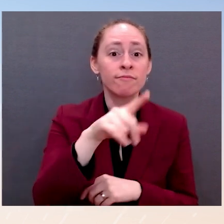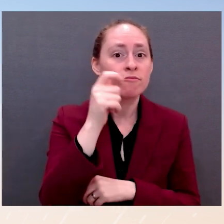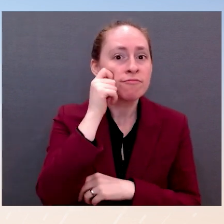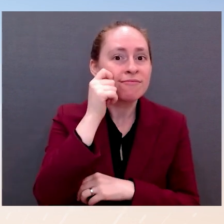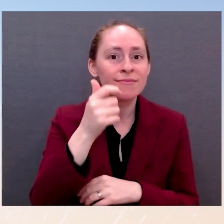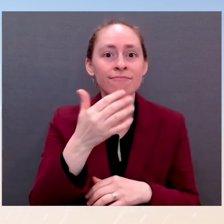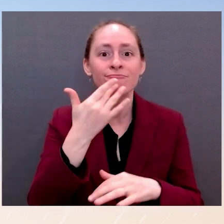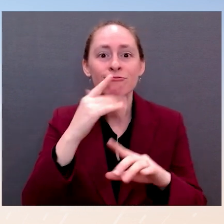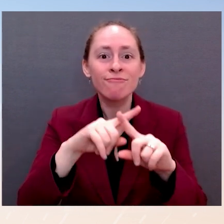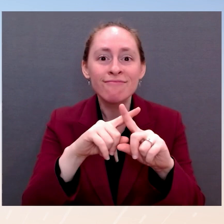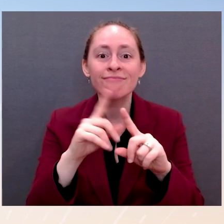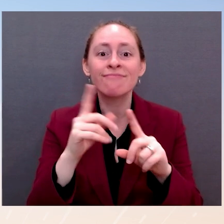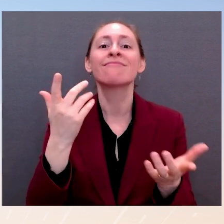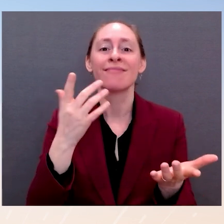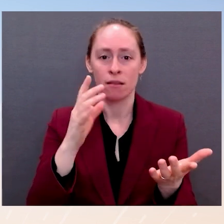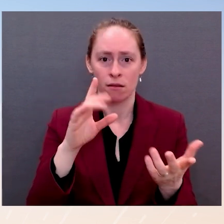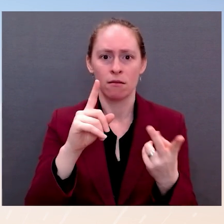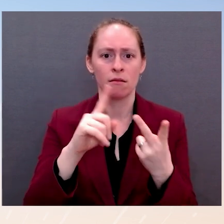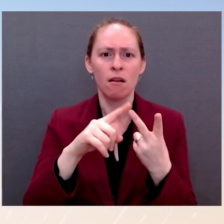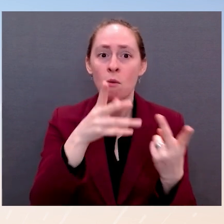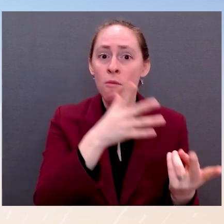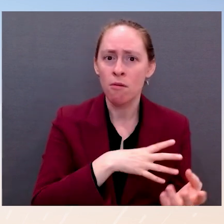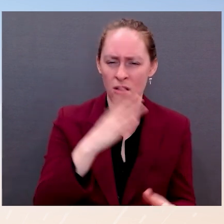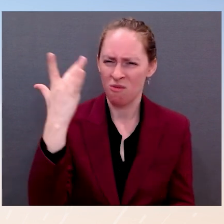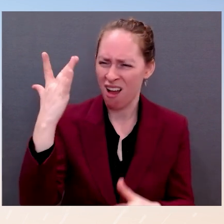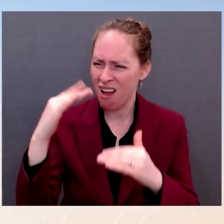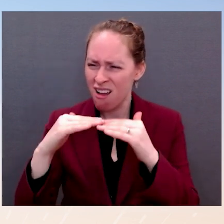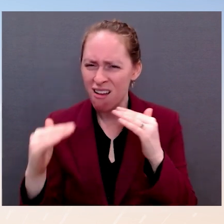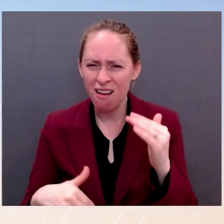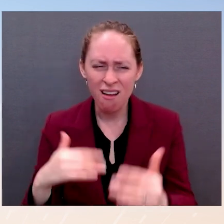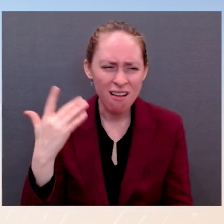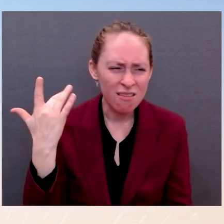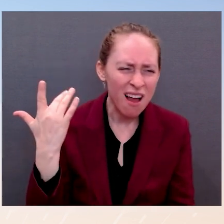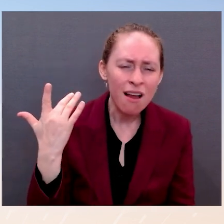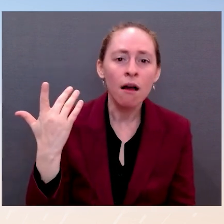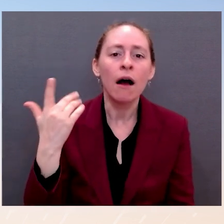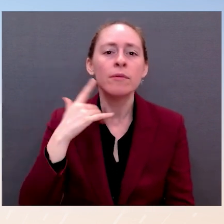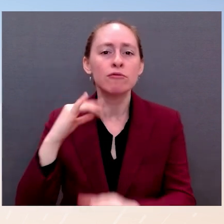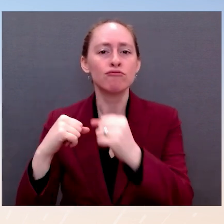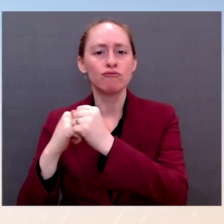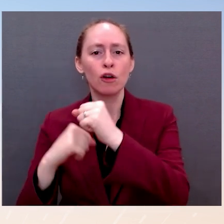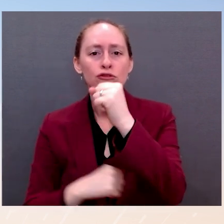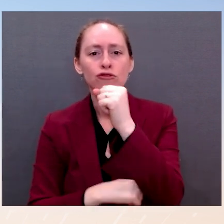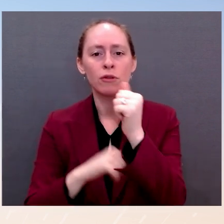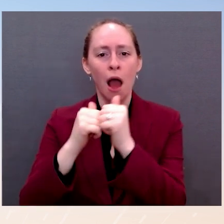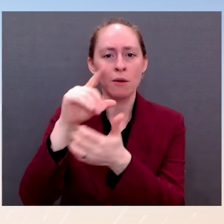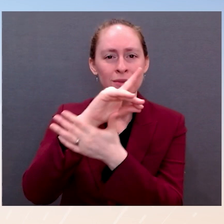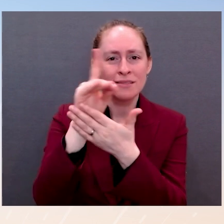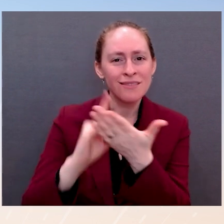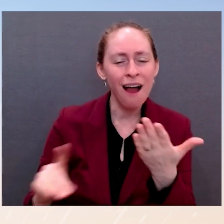and we know they are driven by underlying structural, economic and social environmental factors